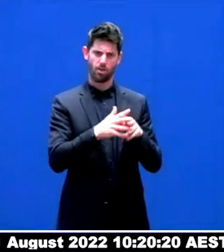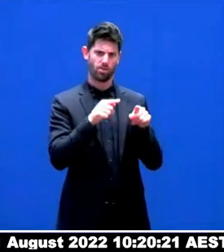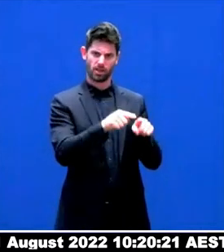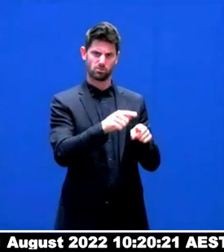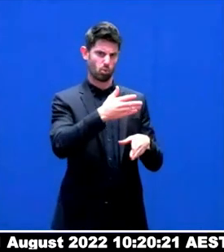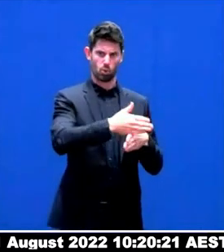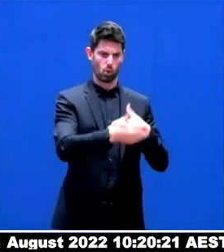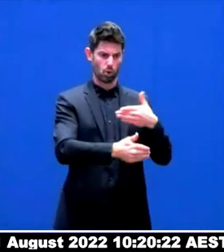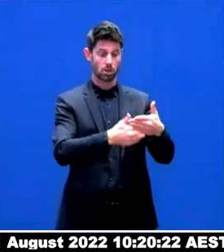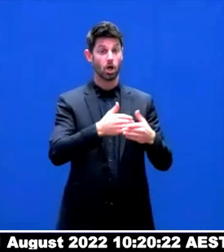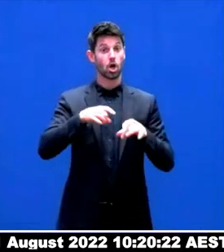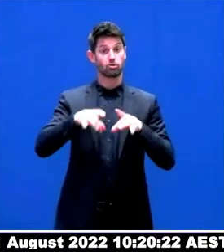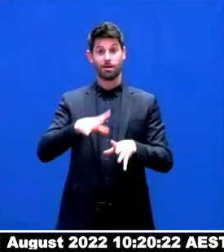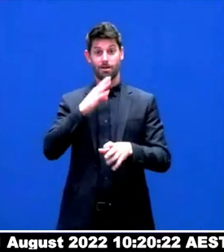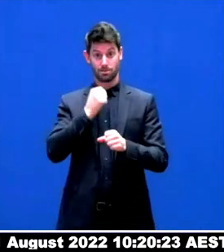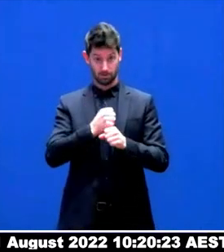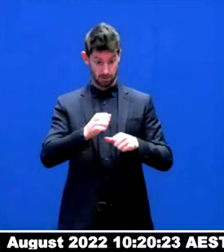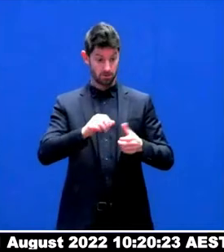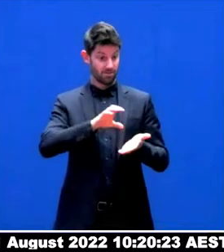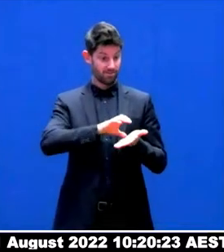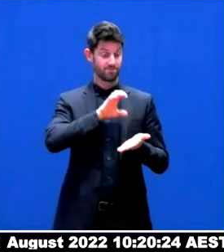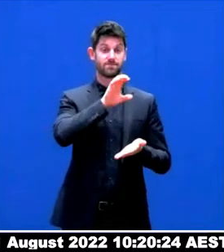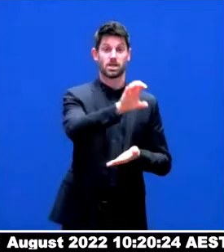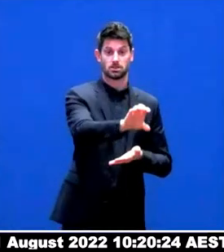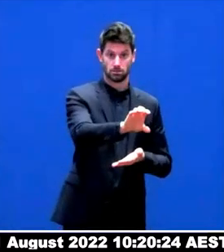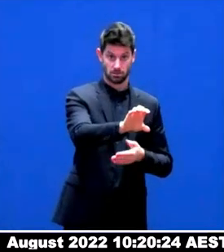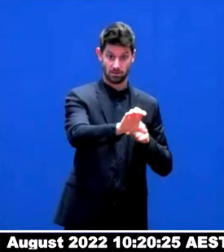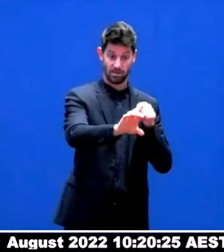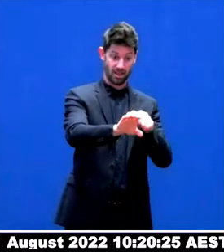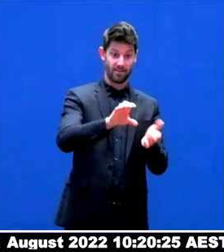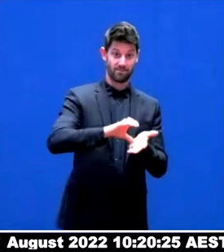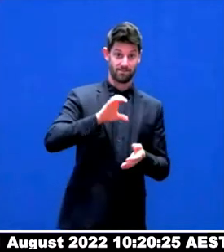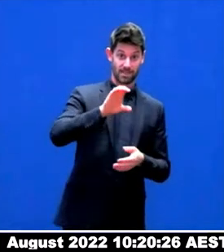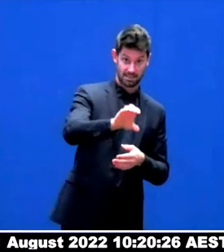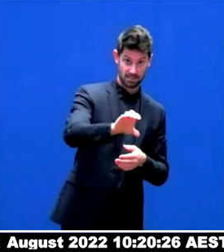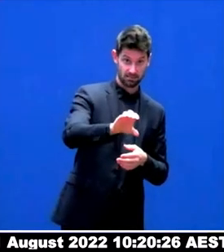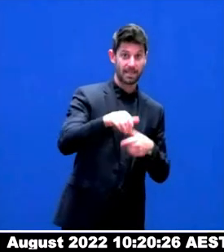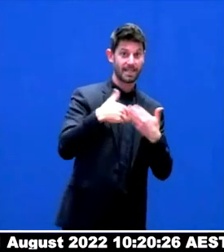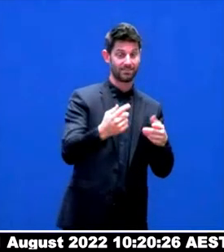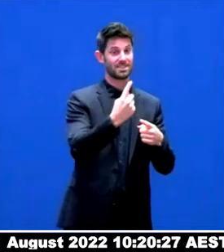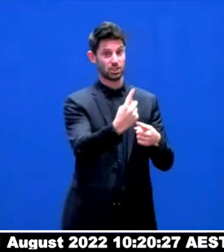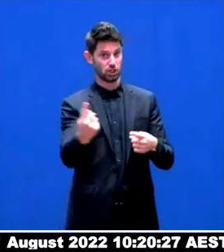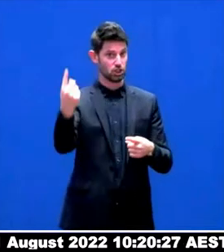Commonwealth provides funding, the funding is then delivered to states and territories,